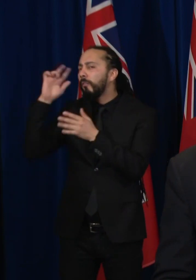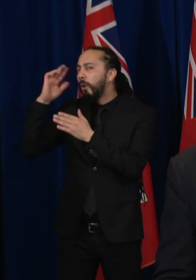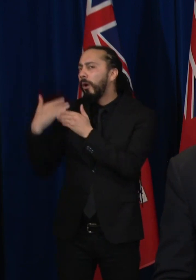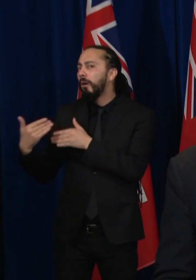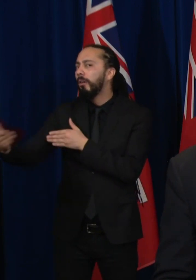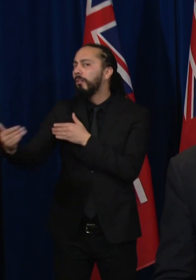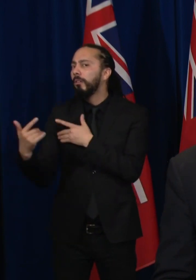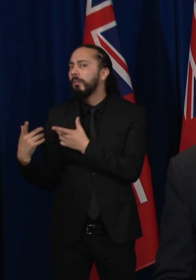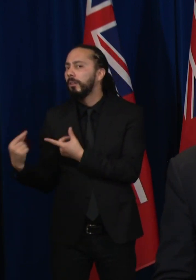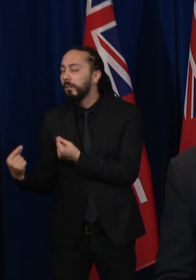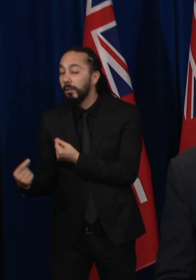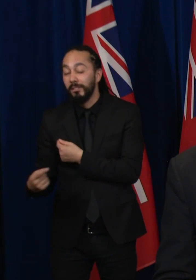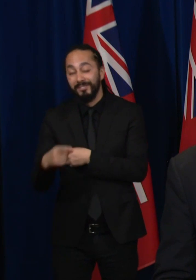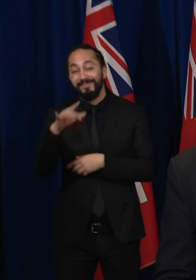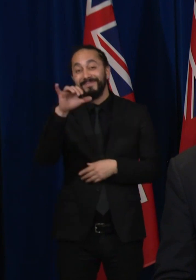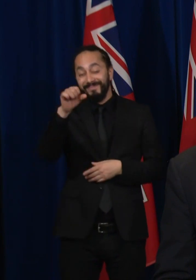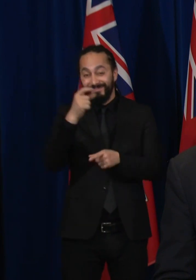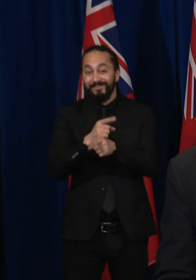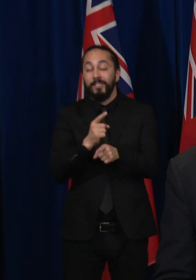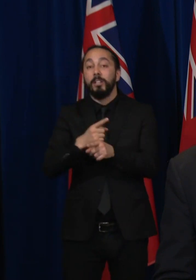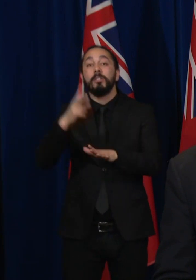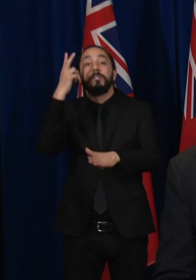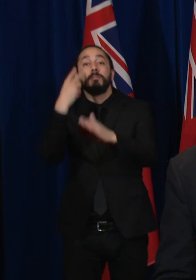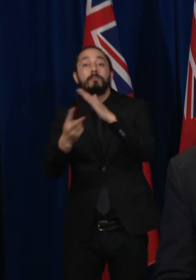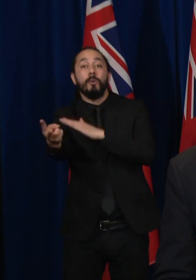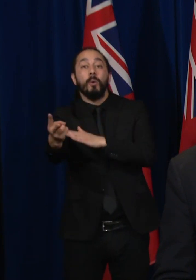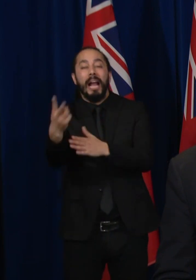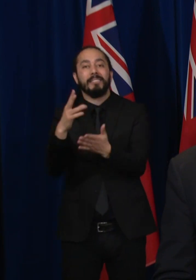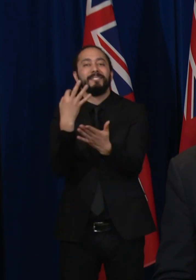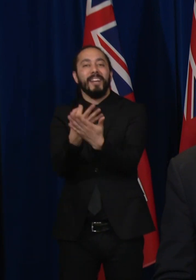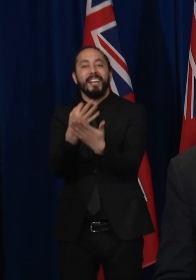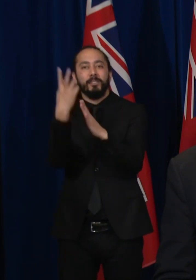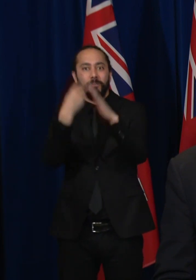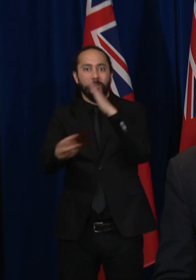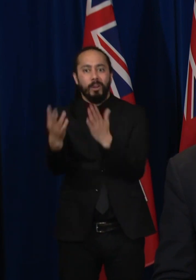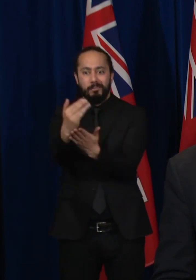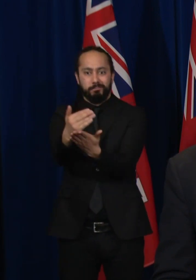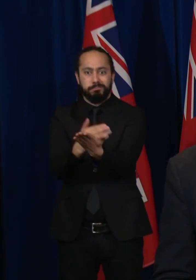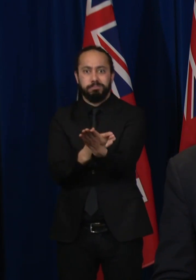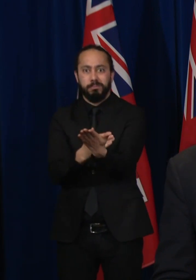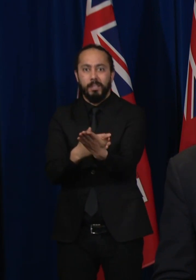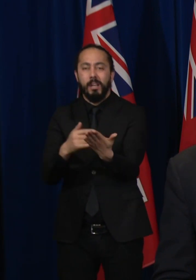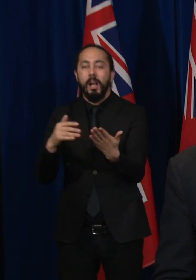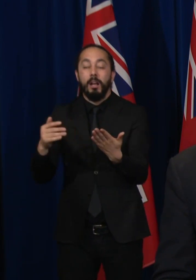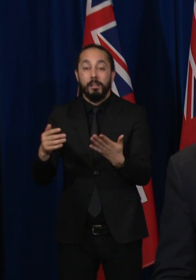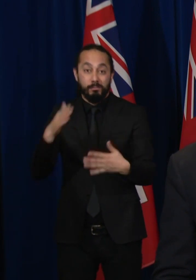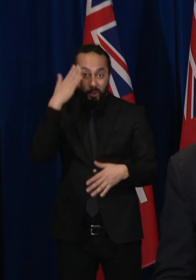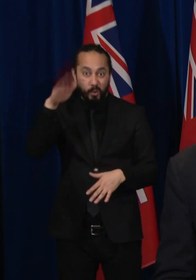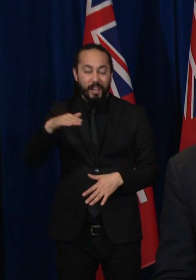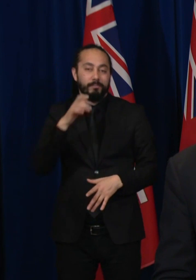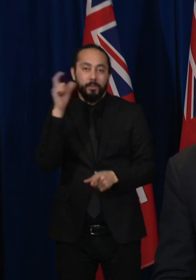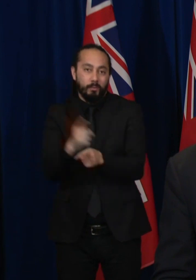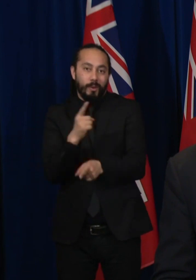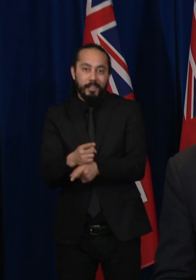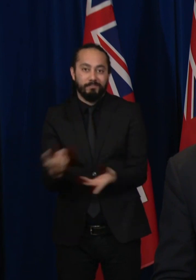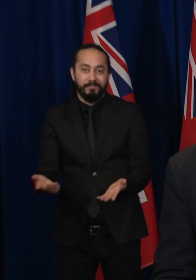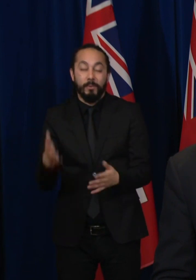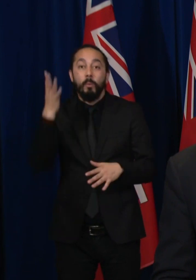from a variety of places. The only thing we know about any one forecast is it won't be right but those forecasts are suggesting reduced